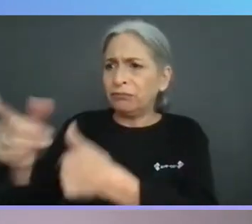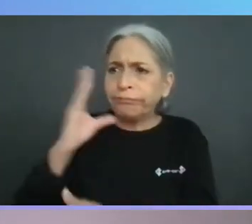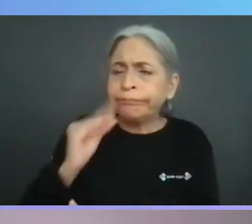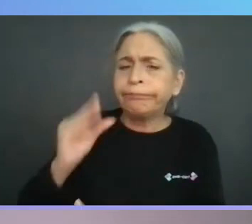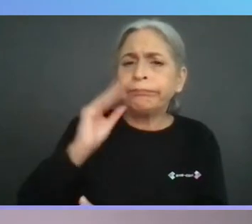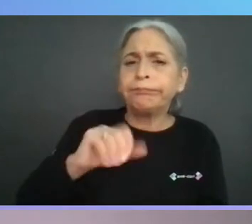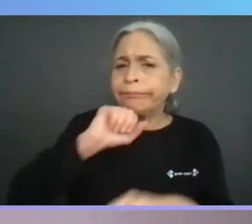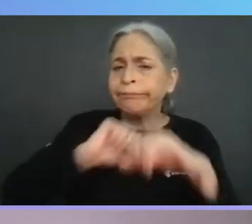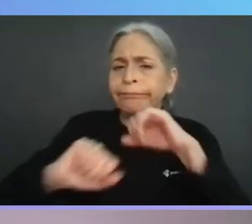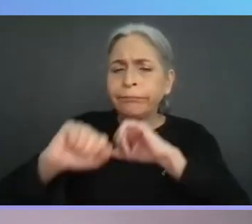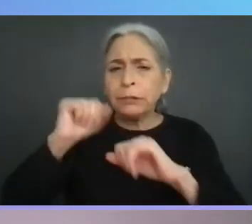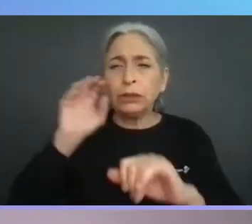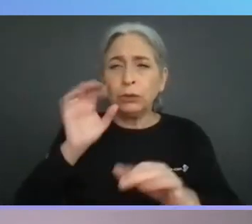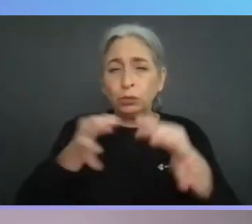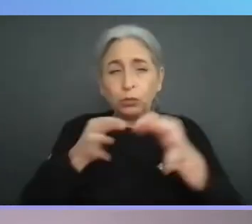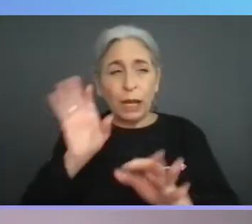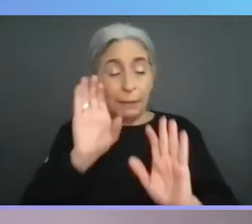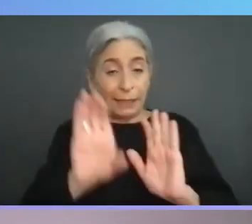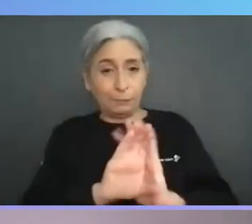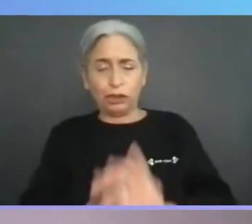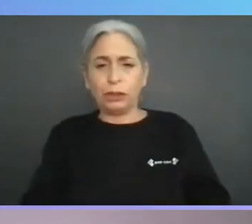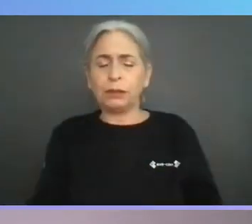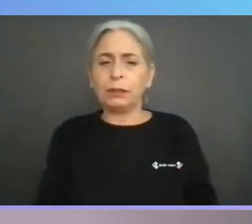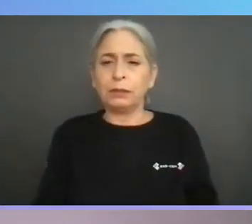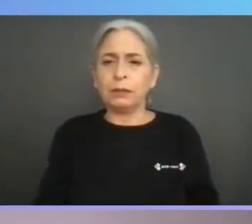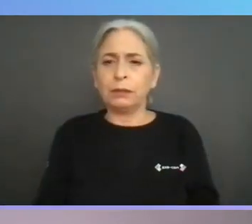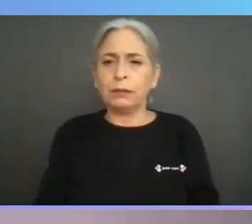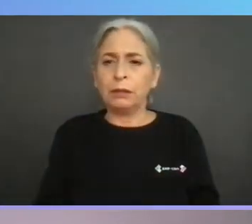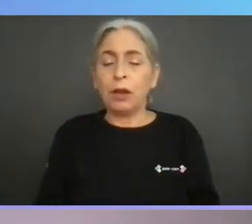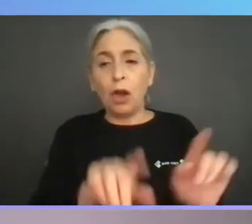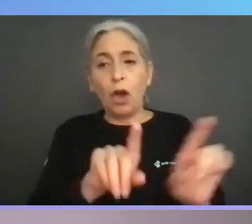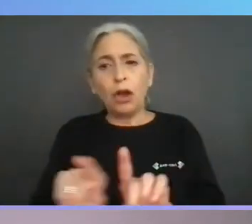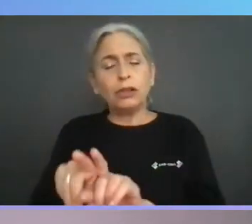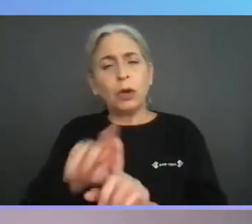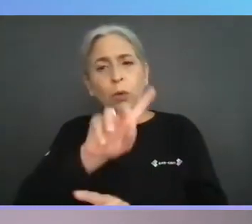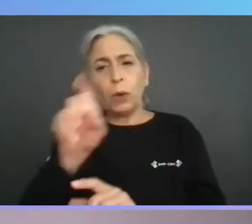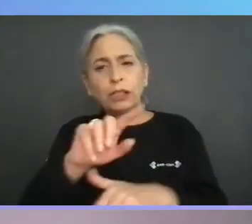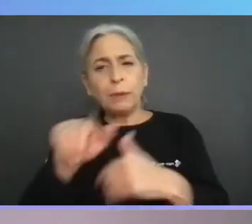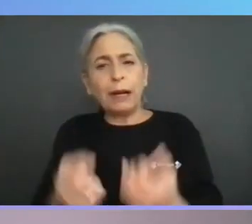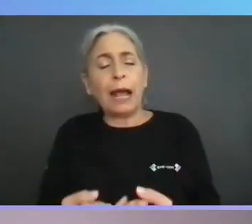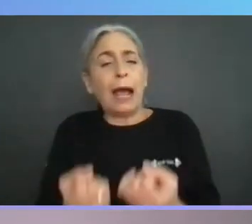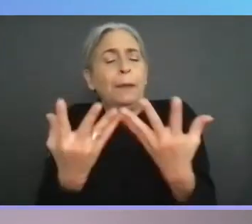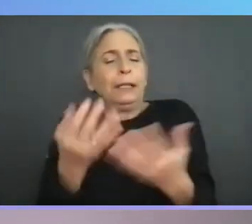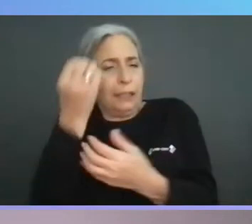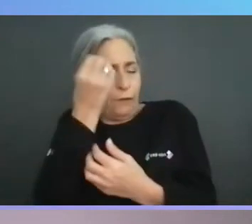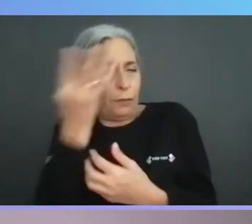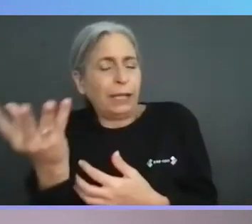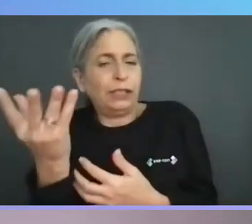describing images and in addition to the questions about the amount of information, what's too little and what's too